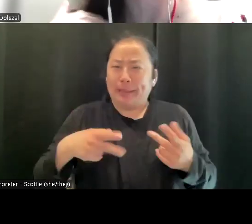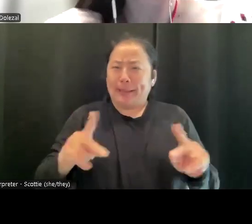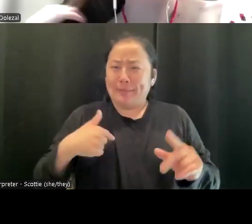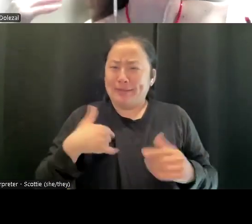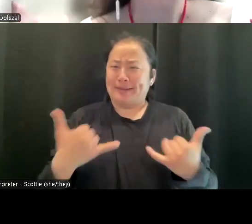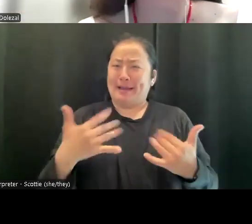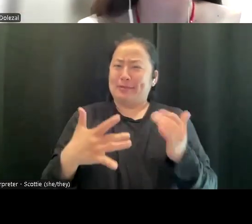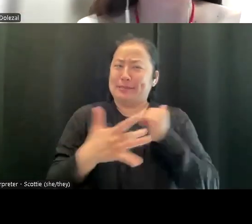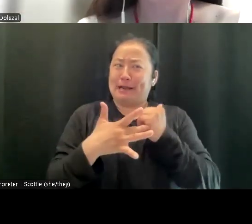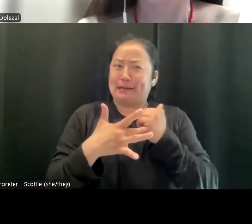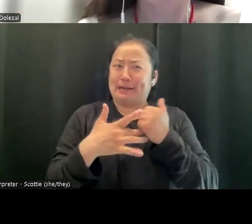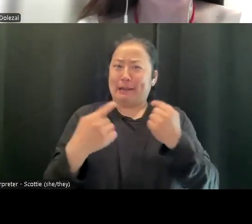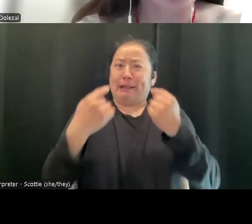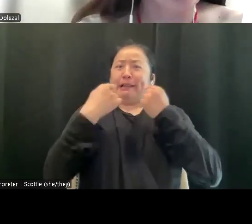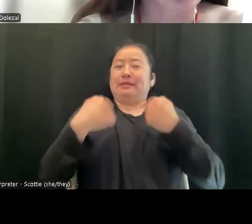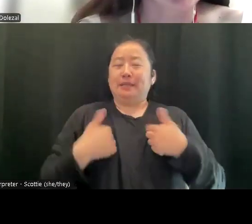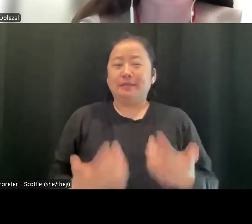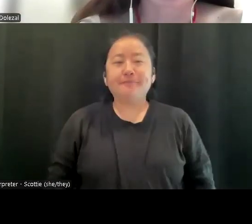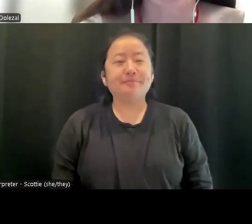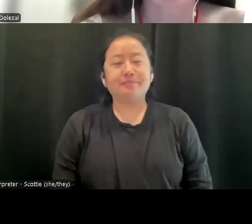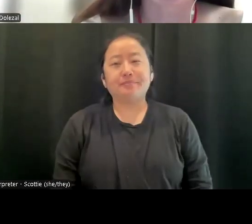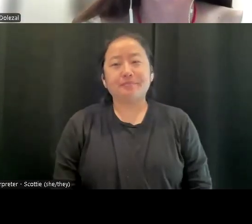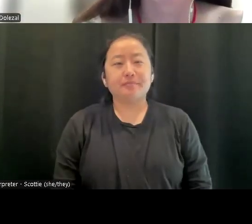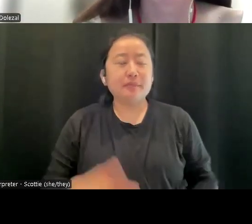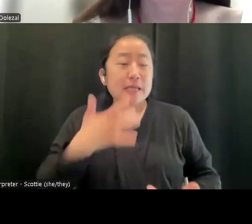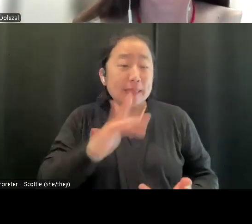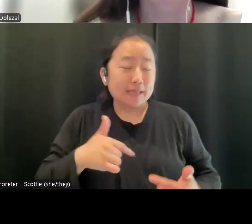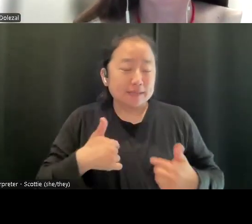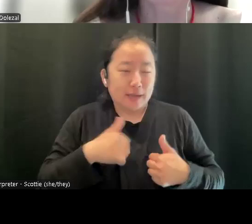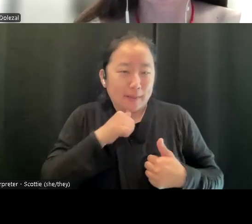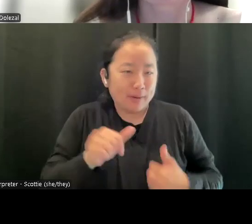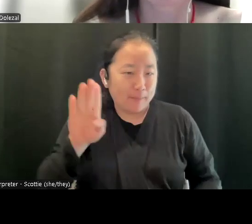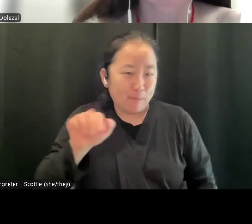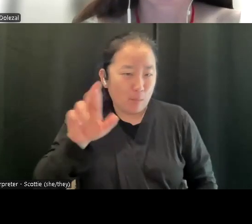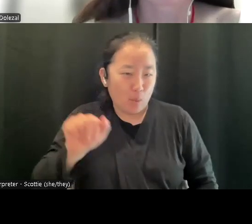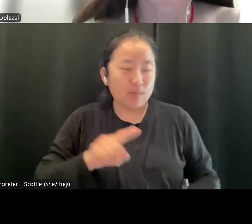So I was lucky enough -- obviously I'm not Bora but I was lucky enough to be able to go to Utah